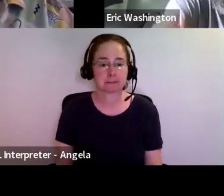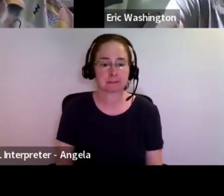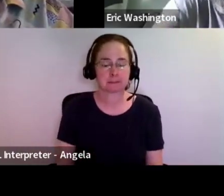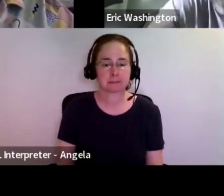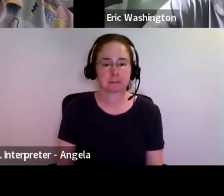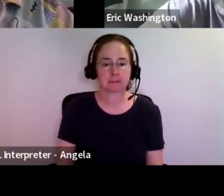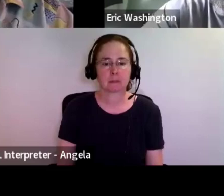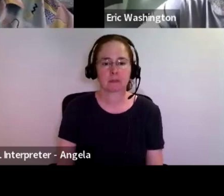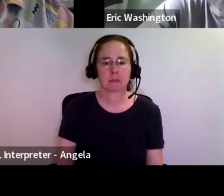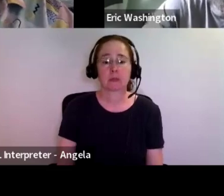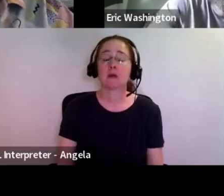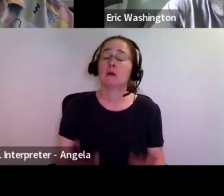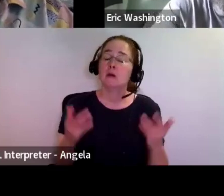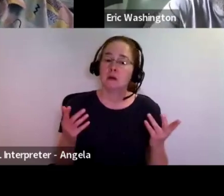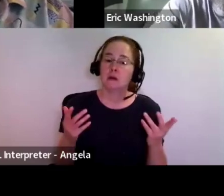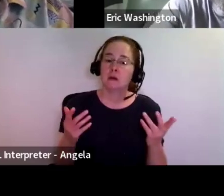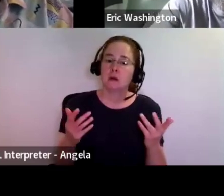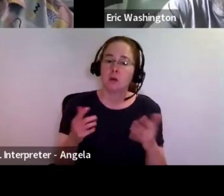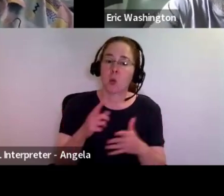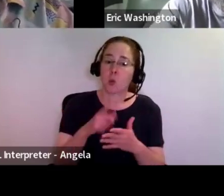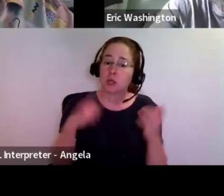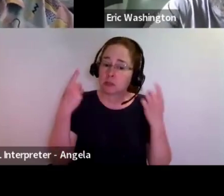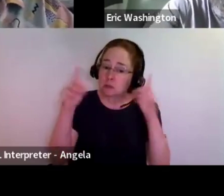Eric Washington: I think what's probably going well with my